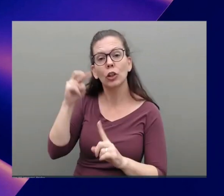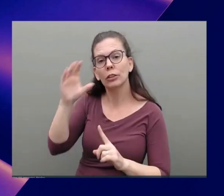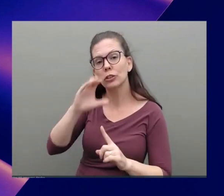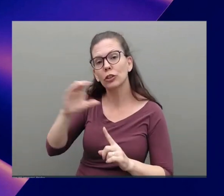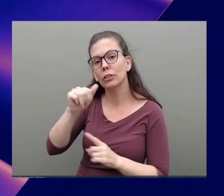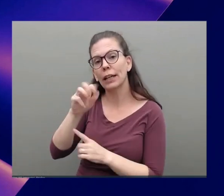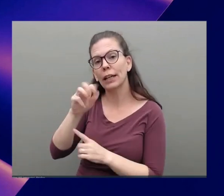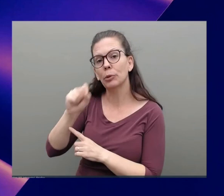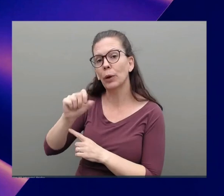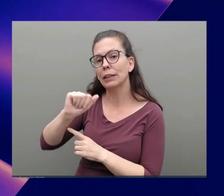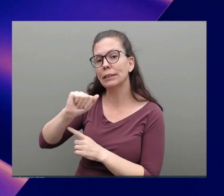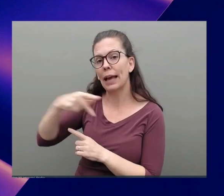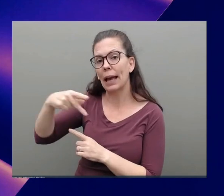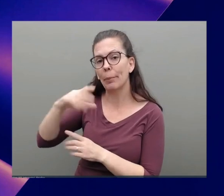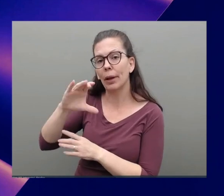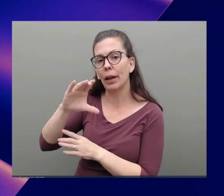you'll see a section on Extensions.